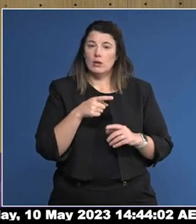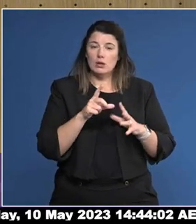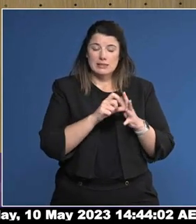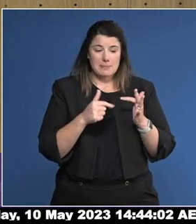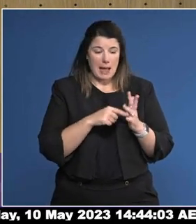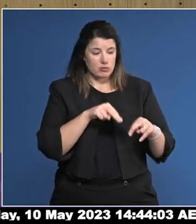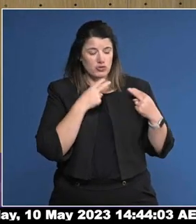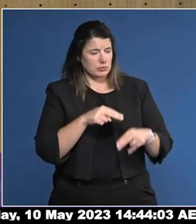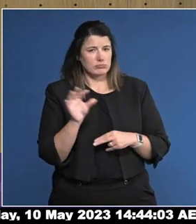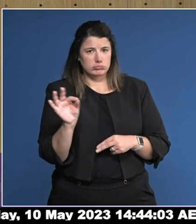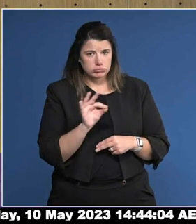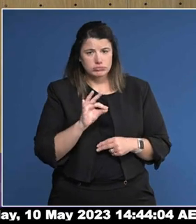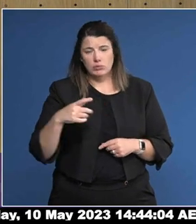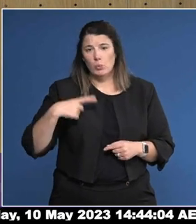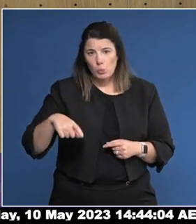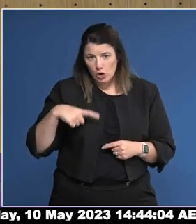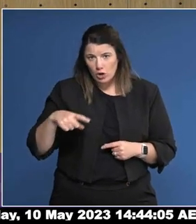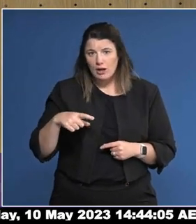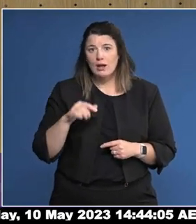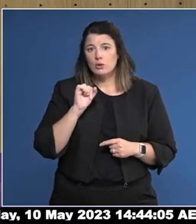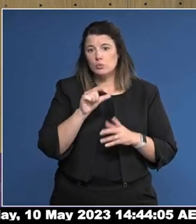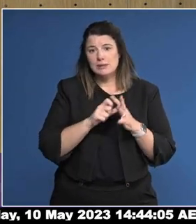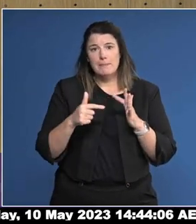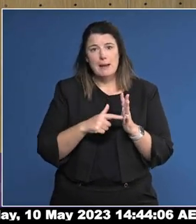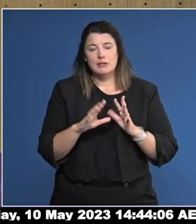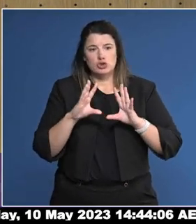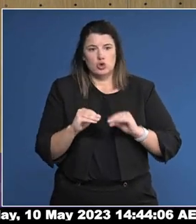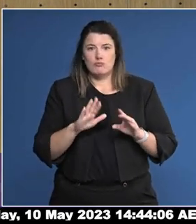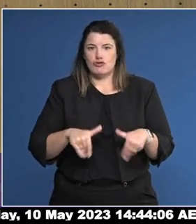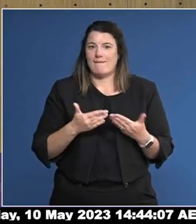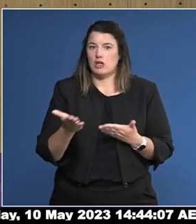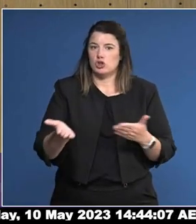is because the department had stopped providing services to the family; is that